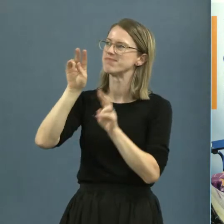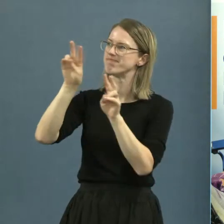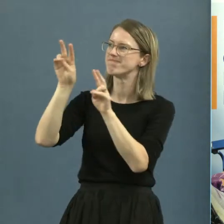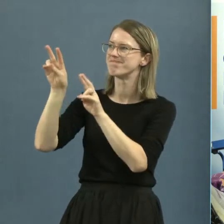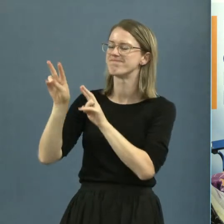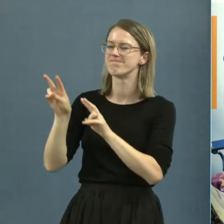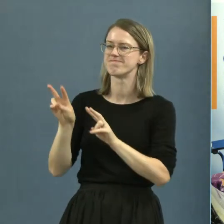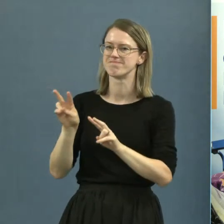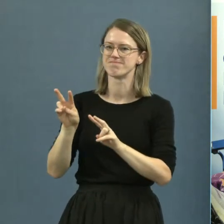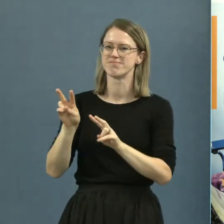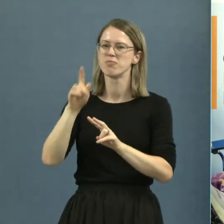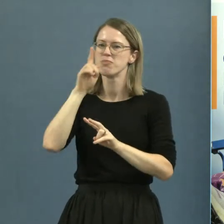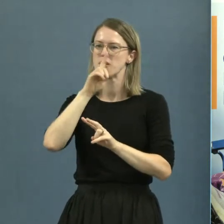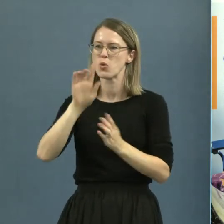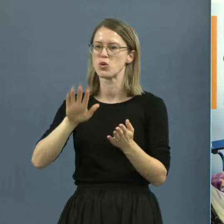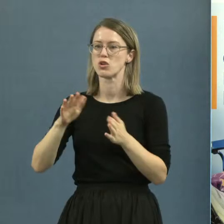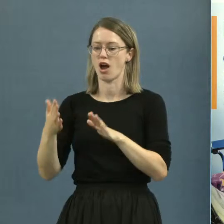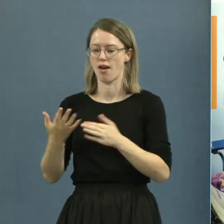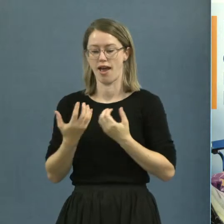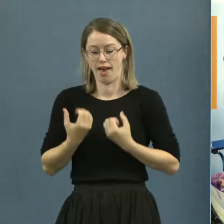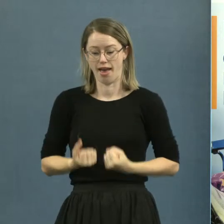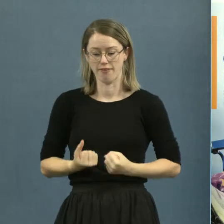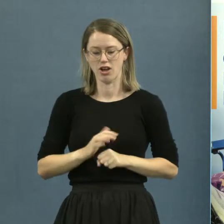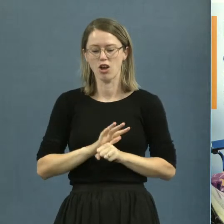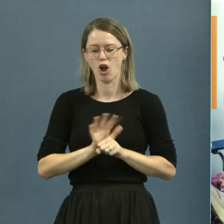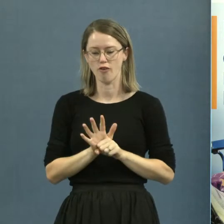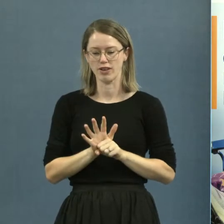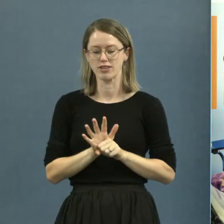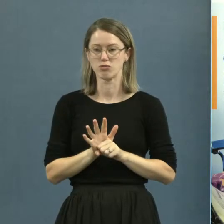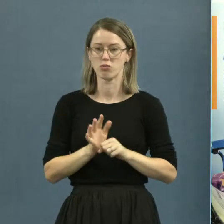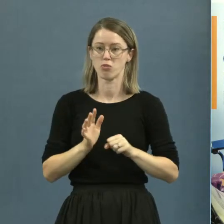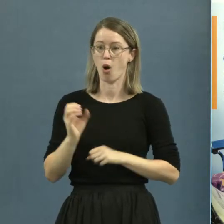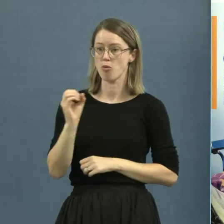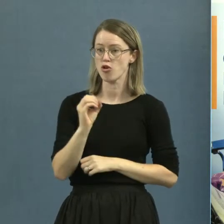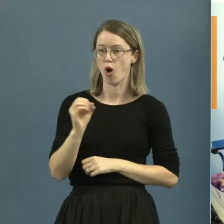experience shows us the deaths